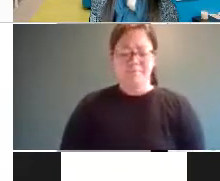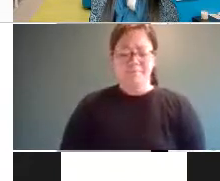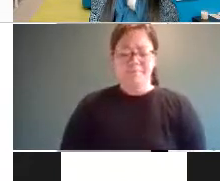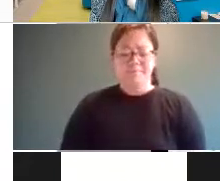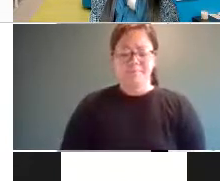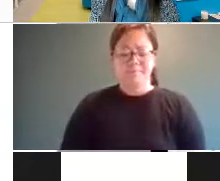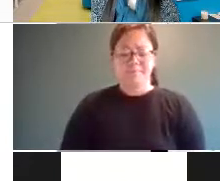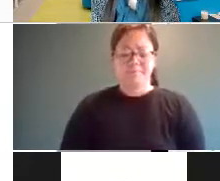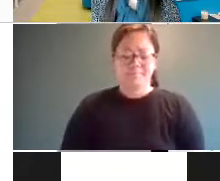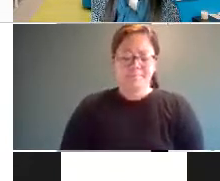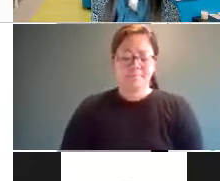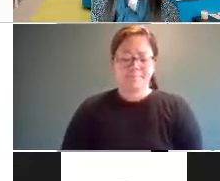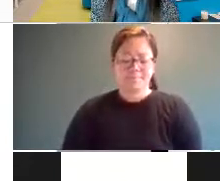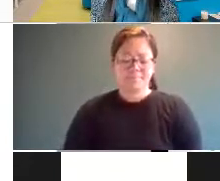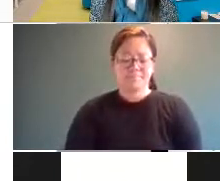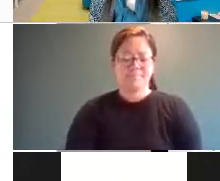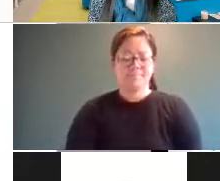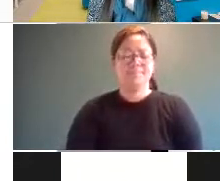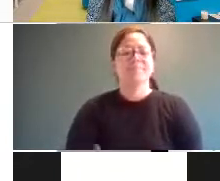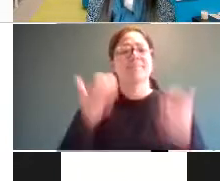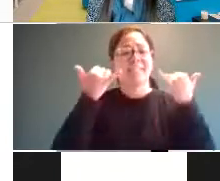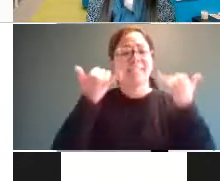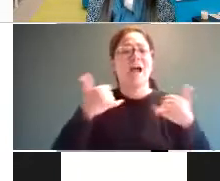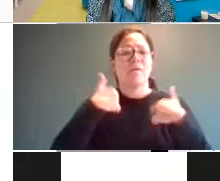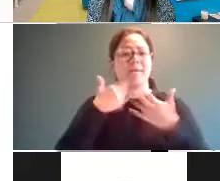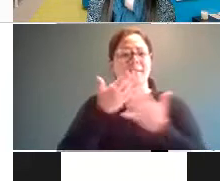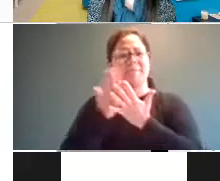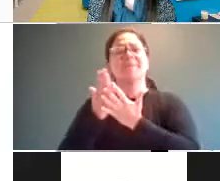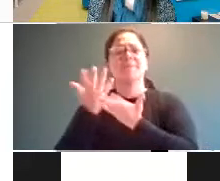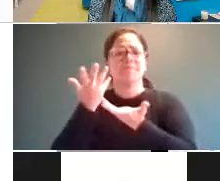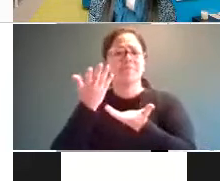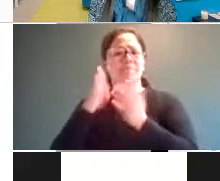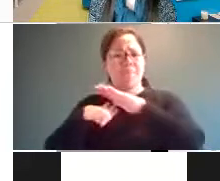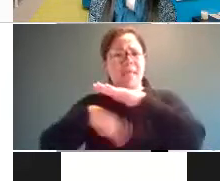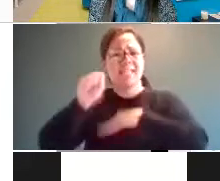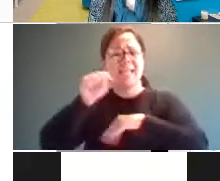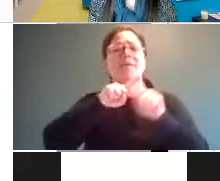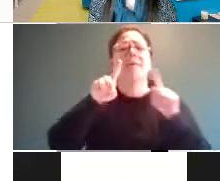Now that we've walked through some basics, let's talk about some resources that you may already have